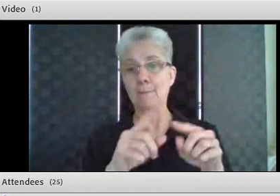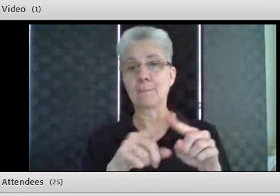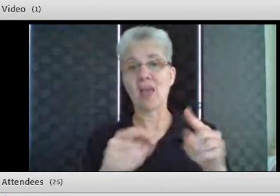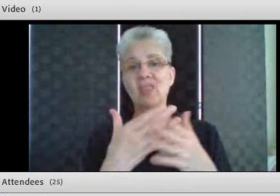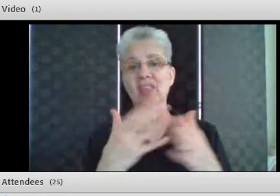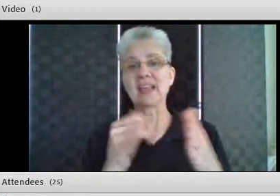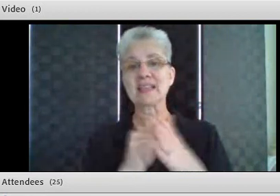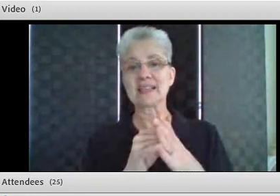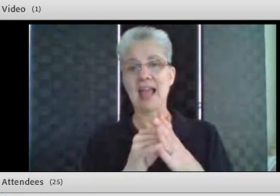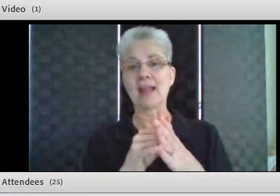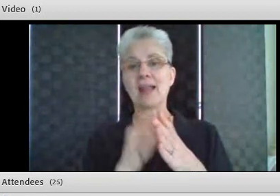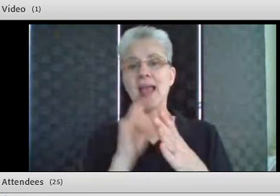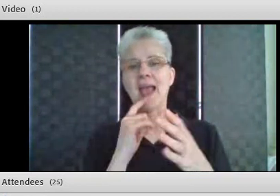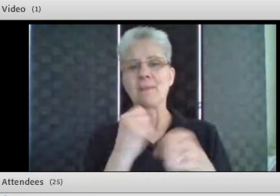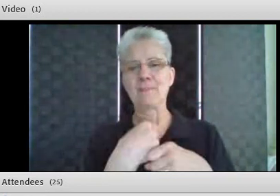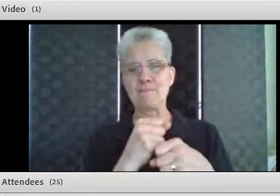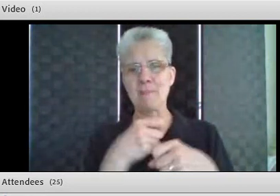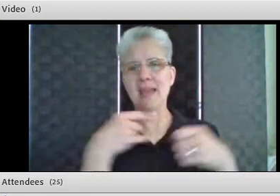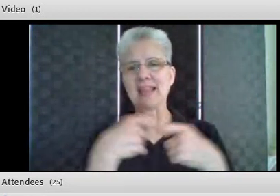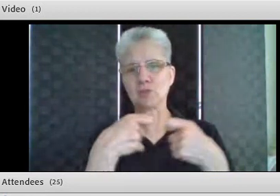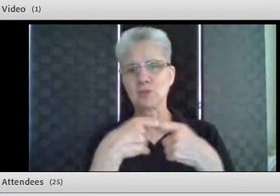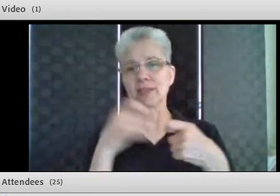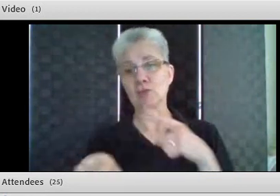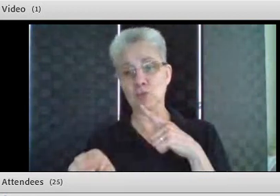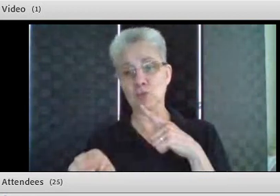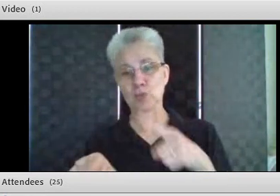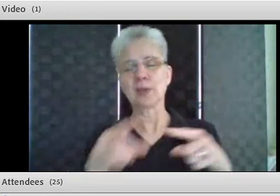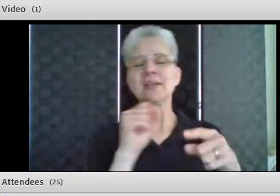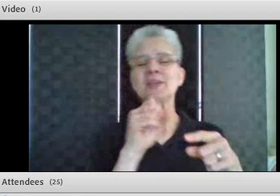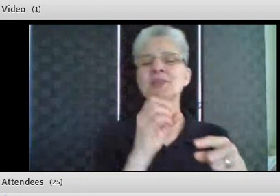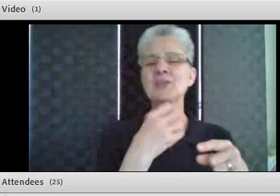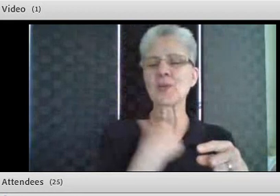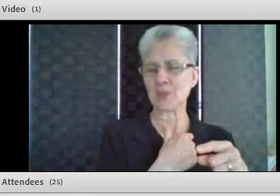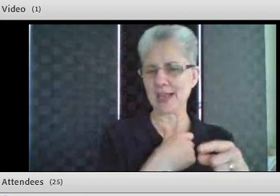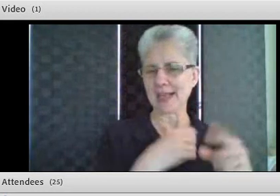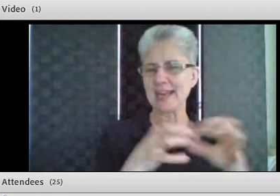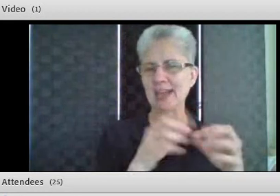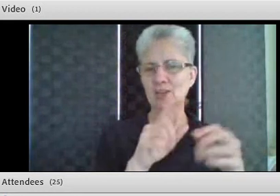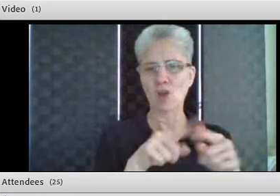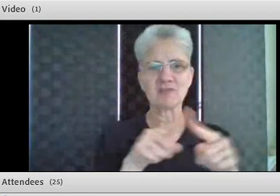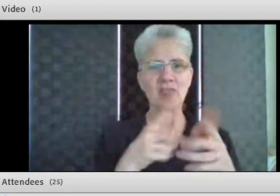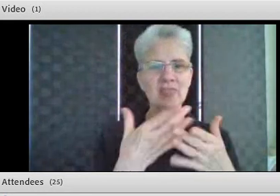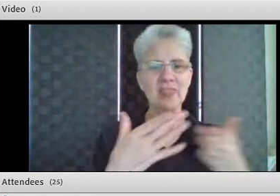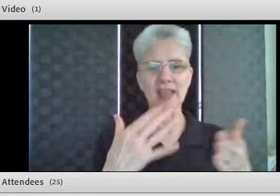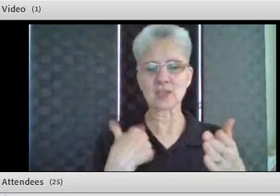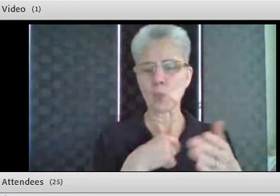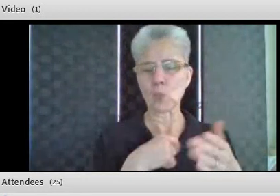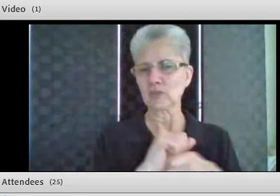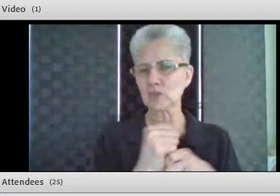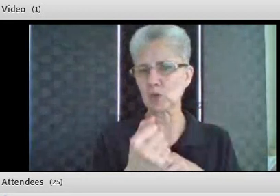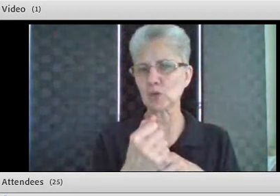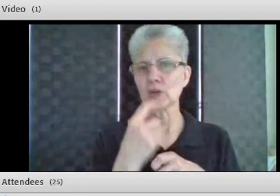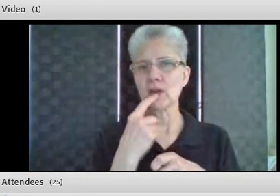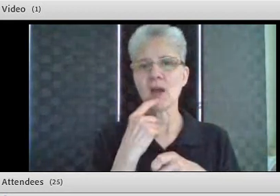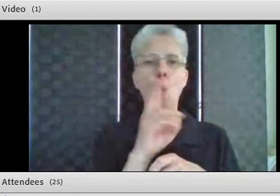into a piano key or a key on your keyboard. Hilary: Not whatever you connect to it, only things that conduct electricity. Ryan: Yeah, so exactly.